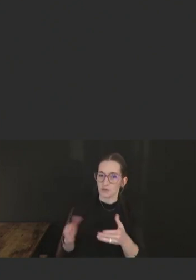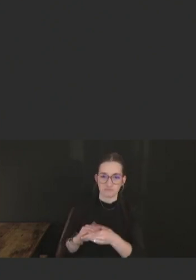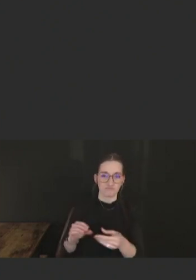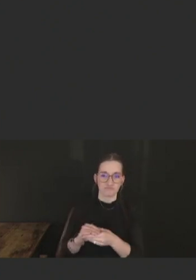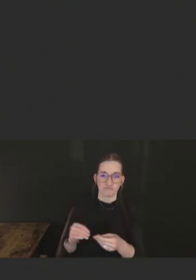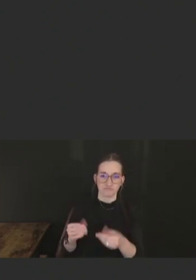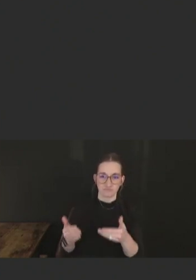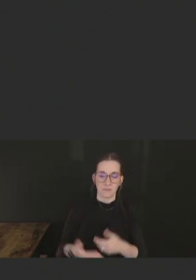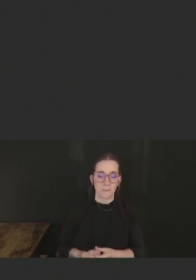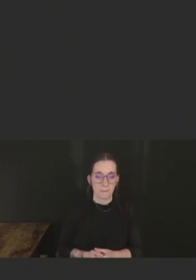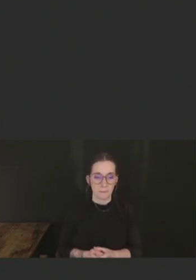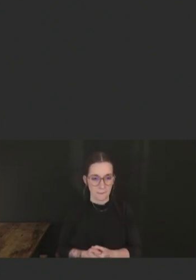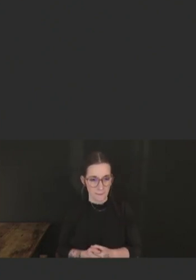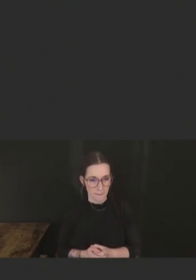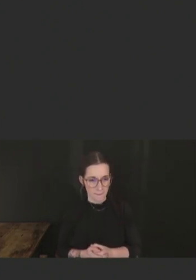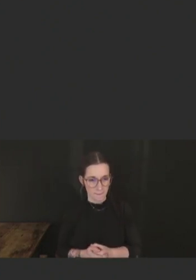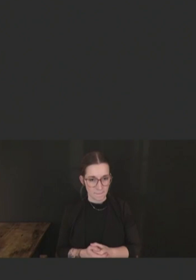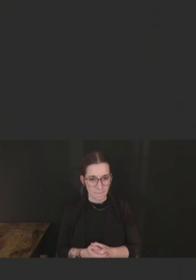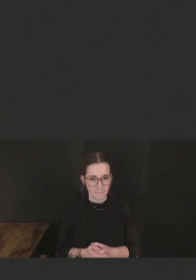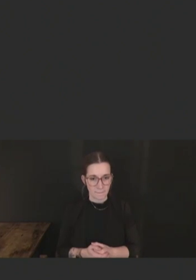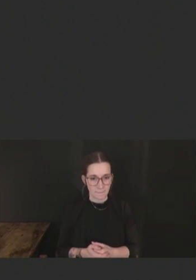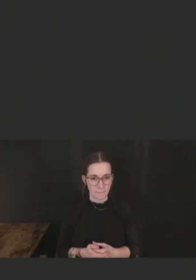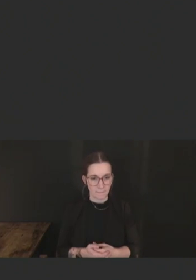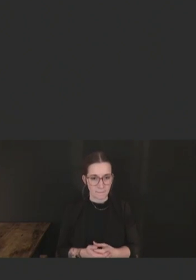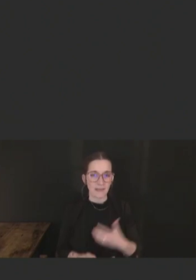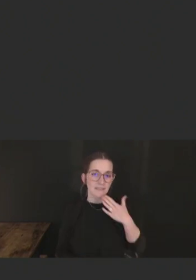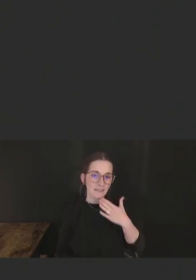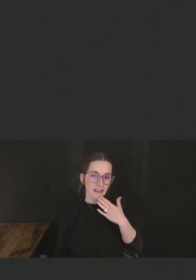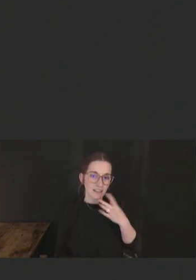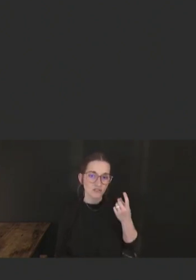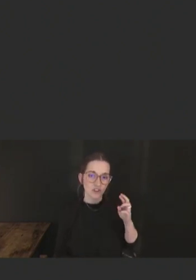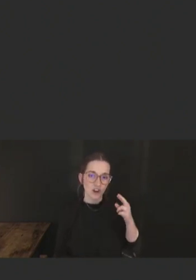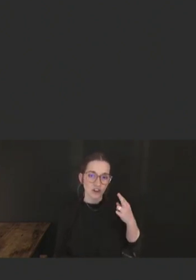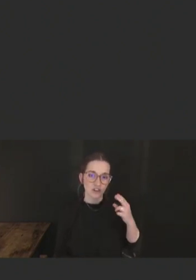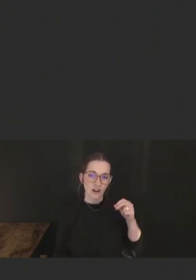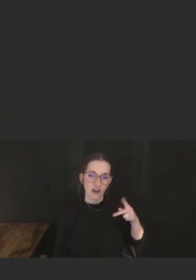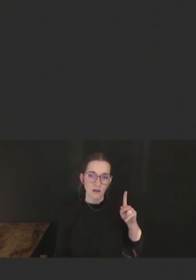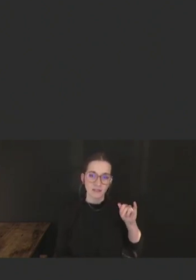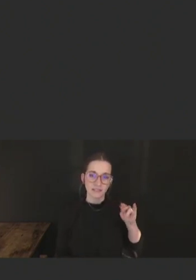You are unmuted. Thank you. Jester Jersey: Thank you, Dr. Hopkins. Thank you.